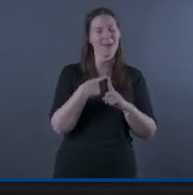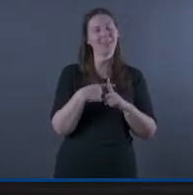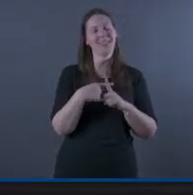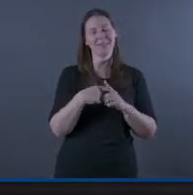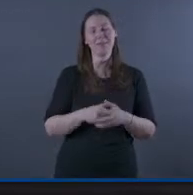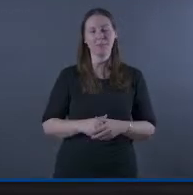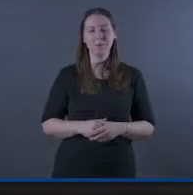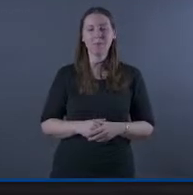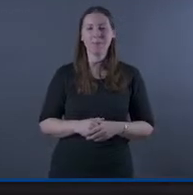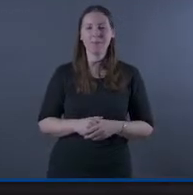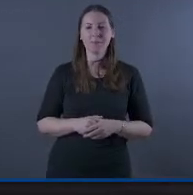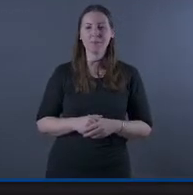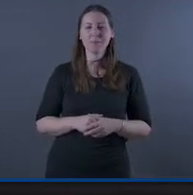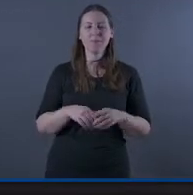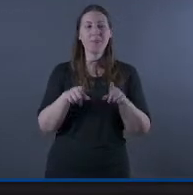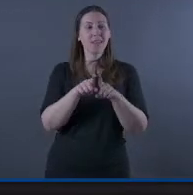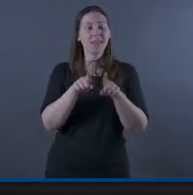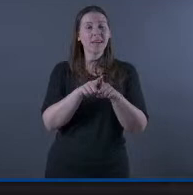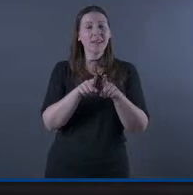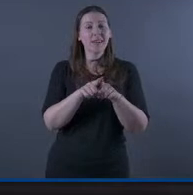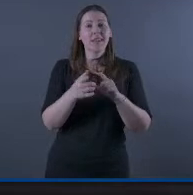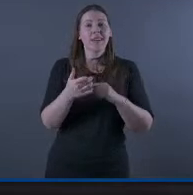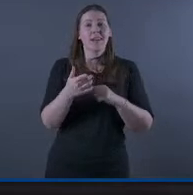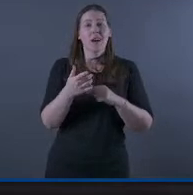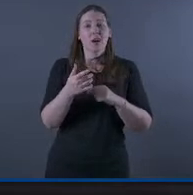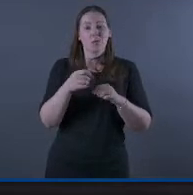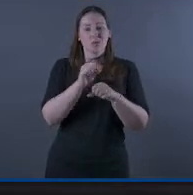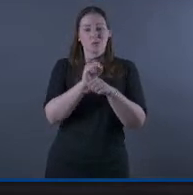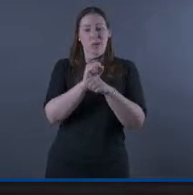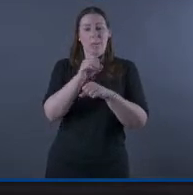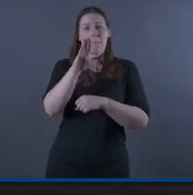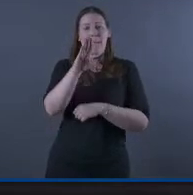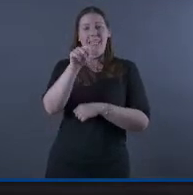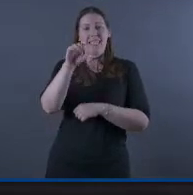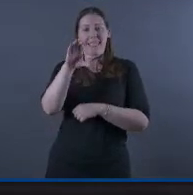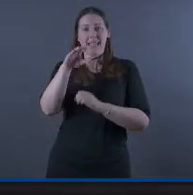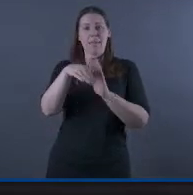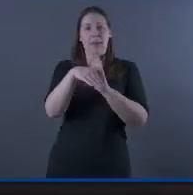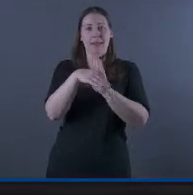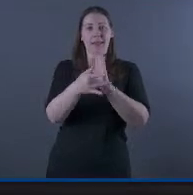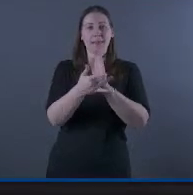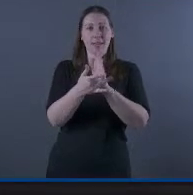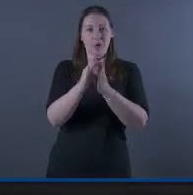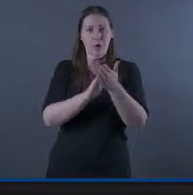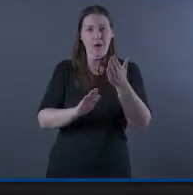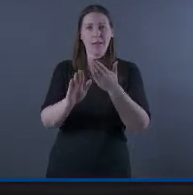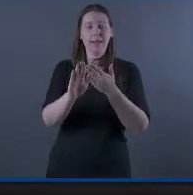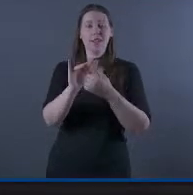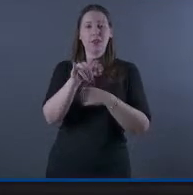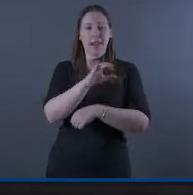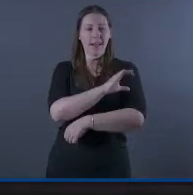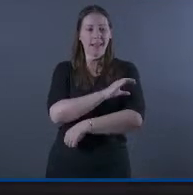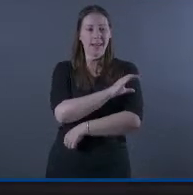And one of the sort of neatest things about this partnership is that the vaccinators are nursing students.